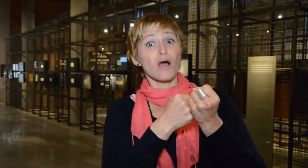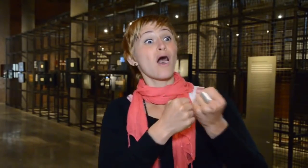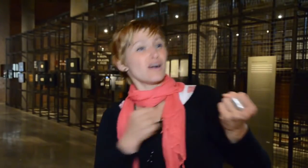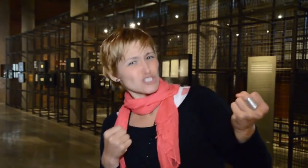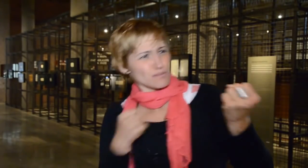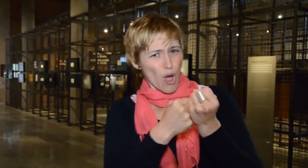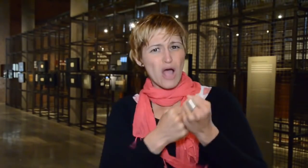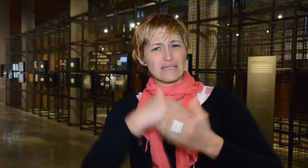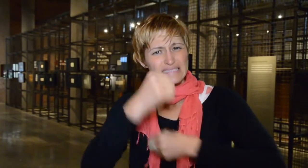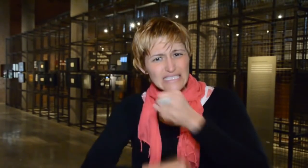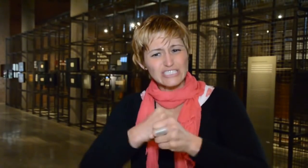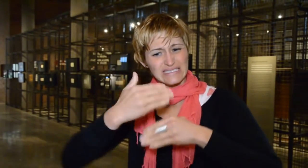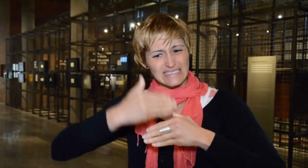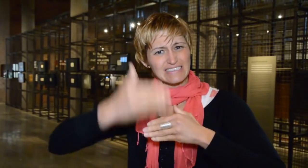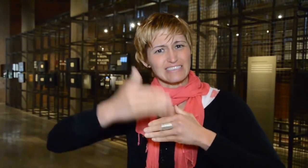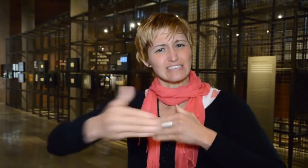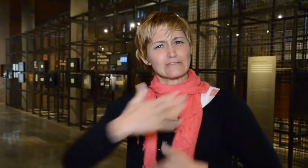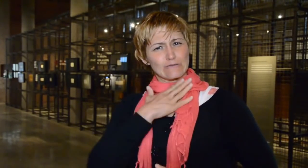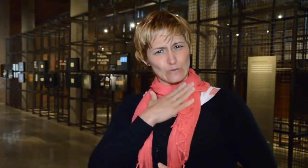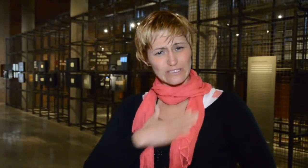was a brilliant idea and ANC’s popularity grew among the people over the years.